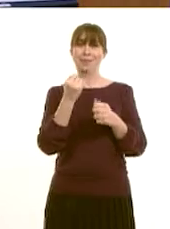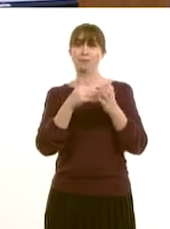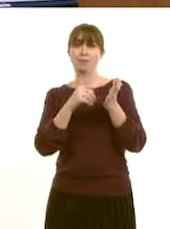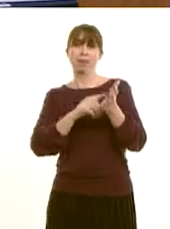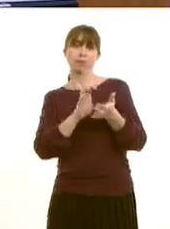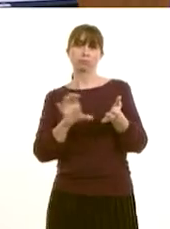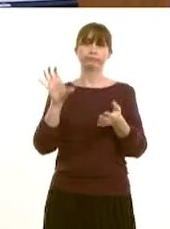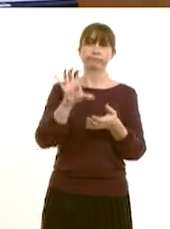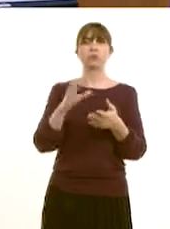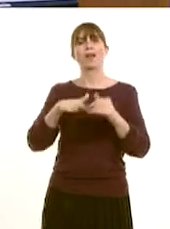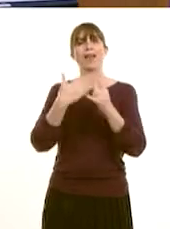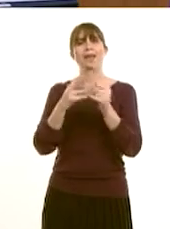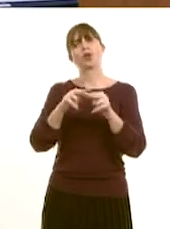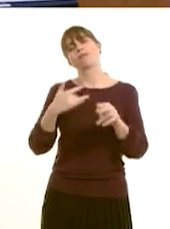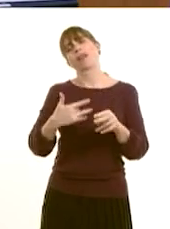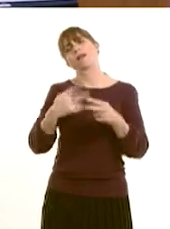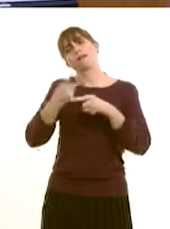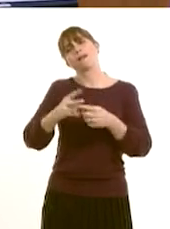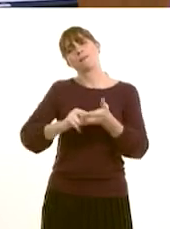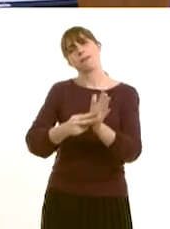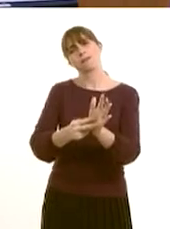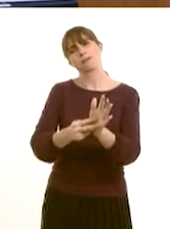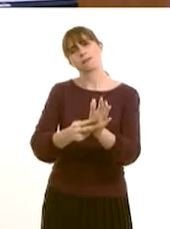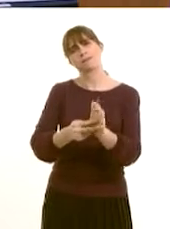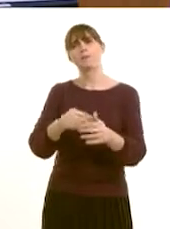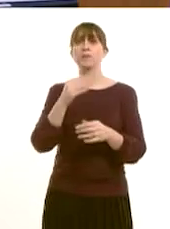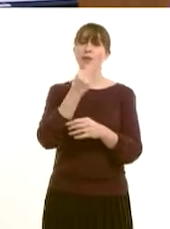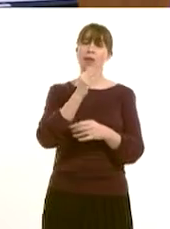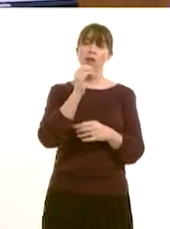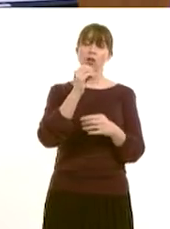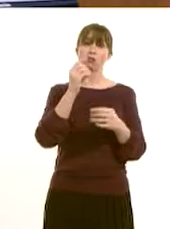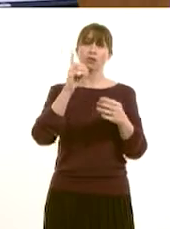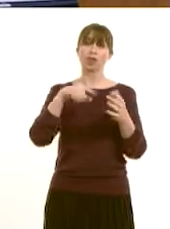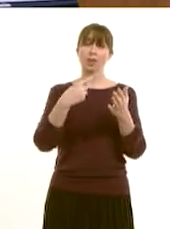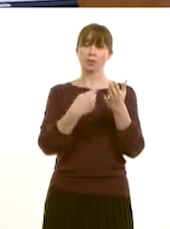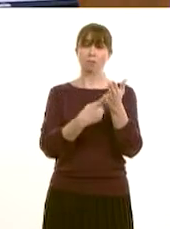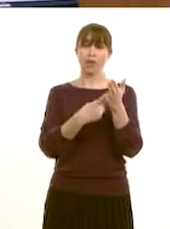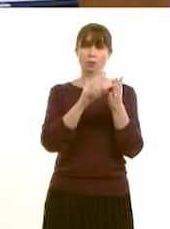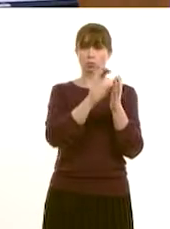care plan in addition to that funding, and over £900,000 of that new money will be used